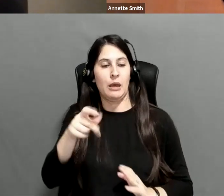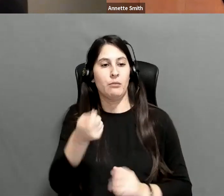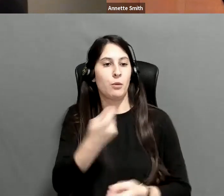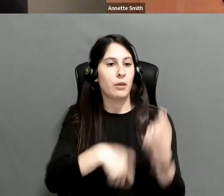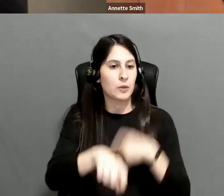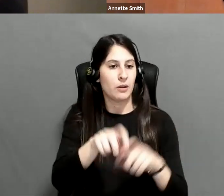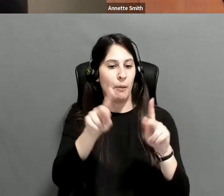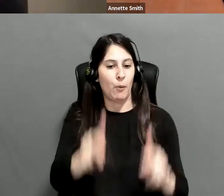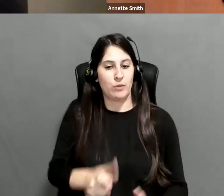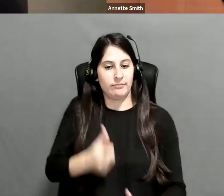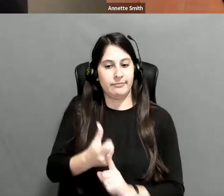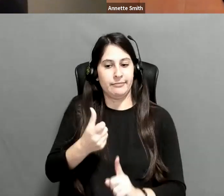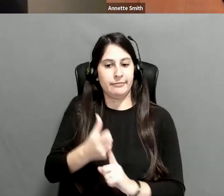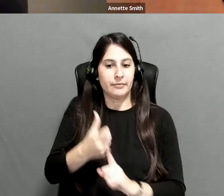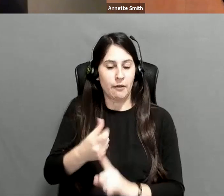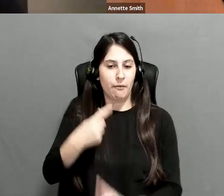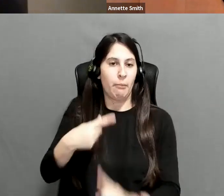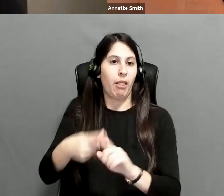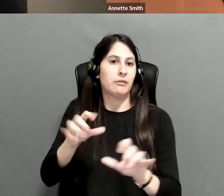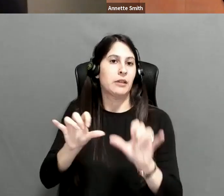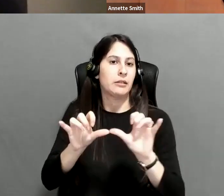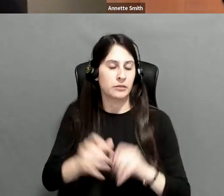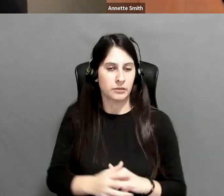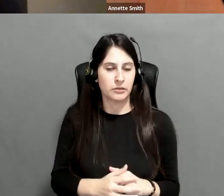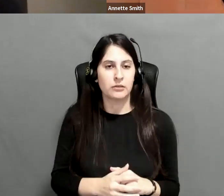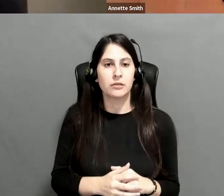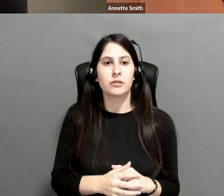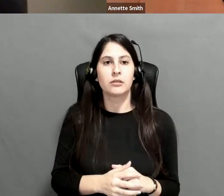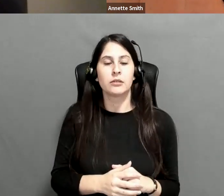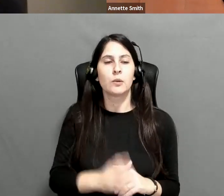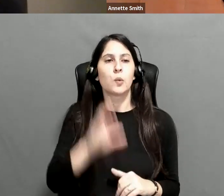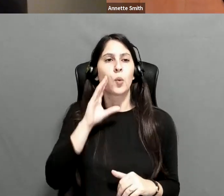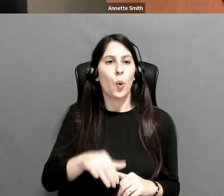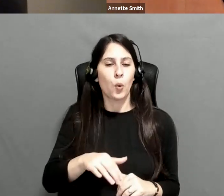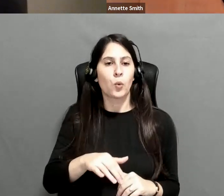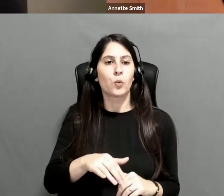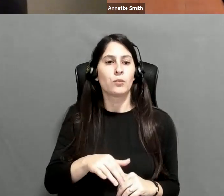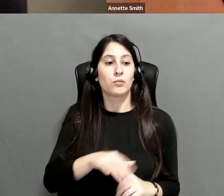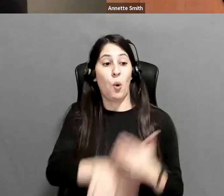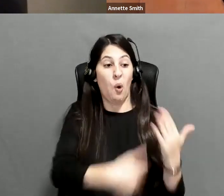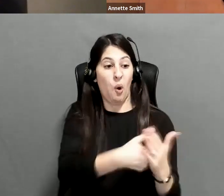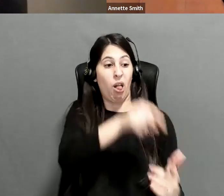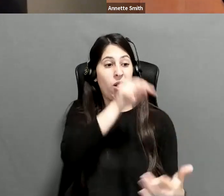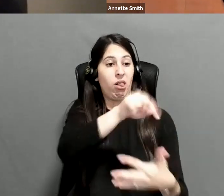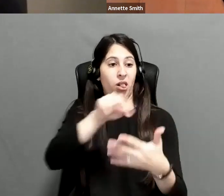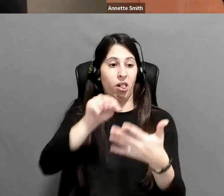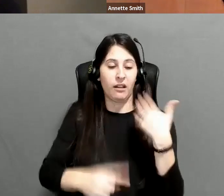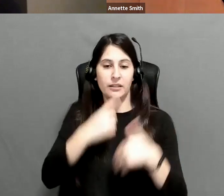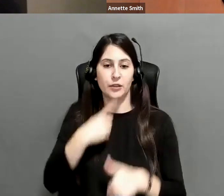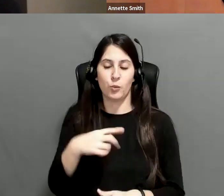are surgeons anywhere who will do hip replacements on a person who is plus sized, you know, because they just,